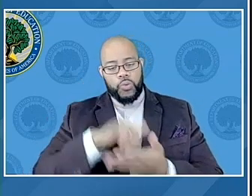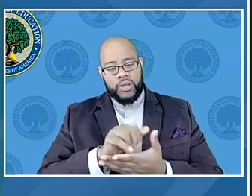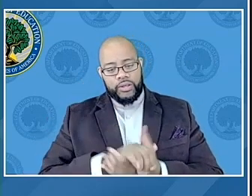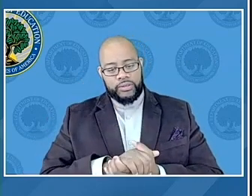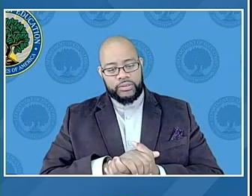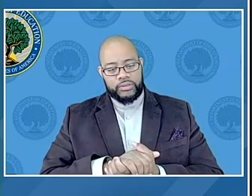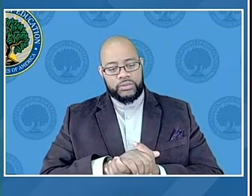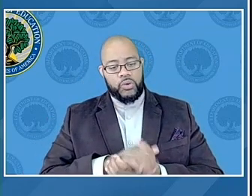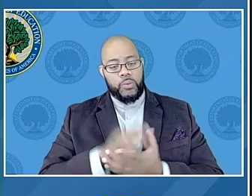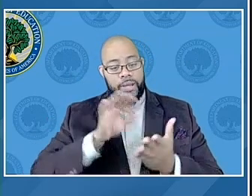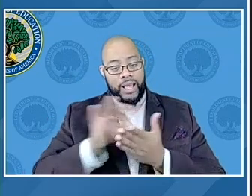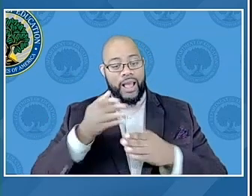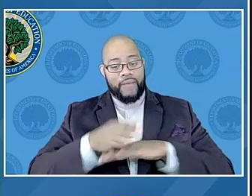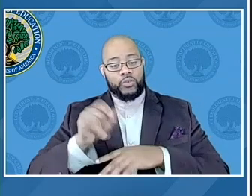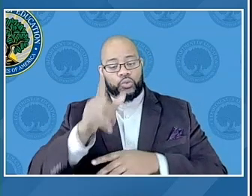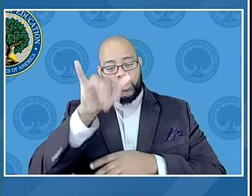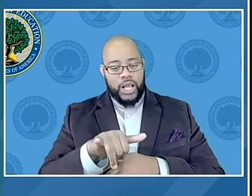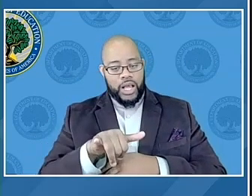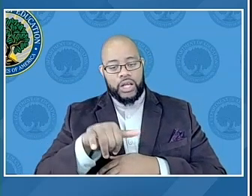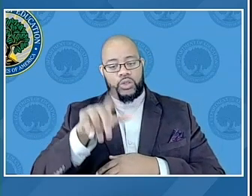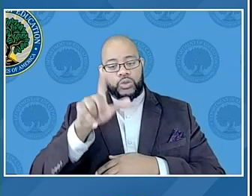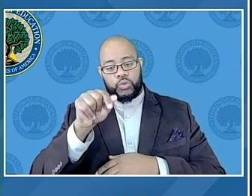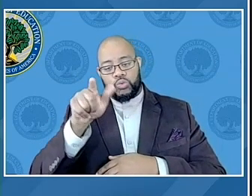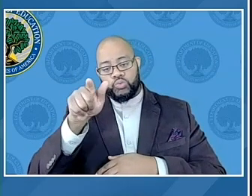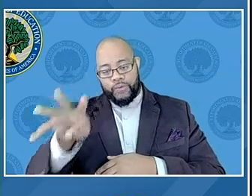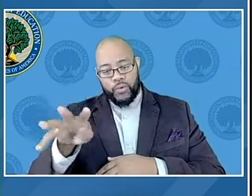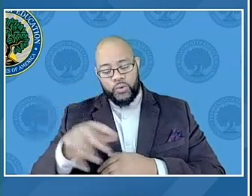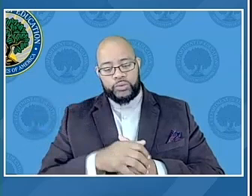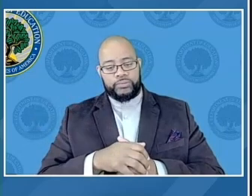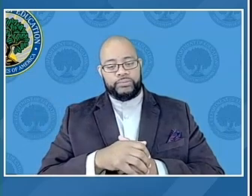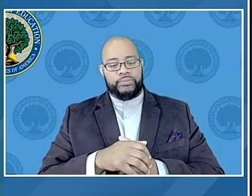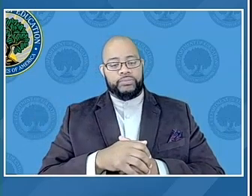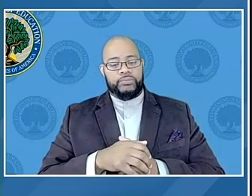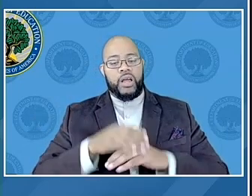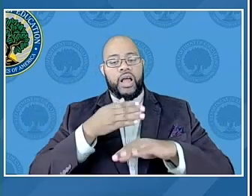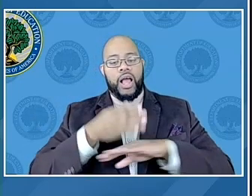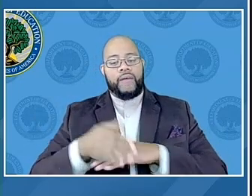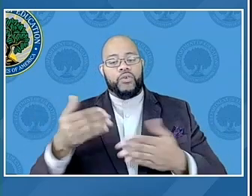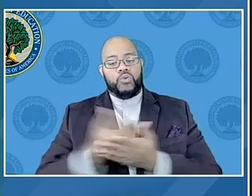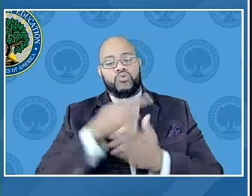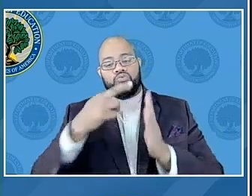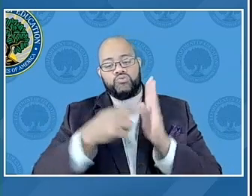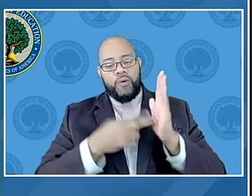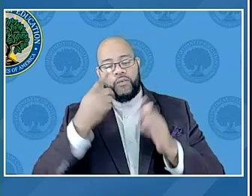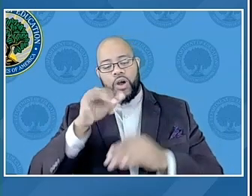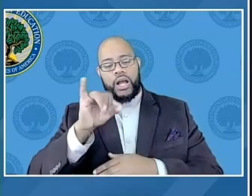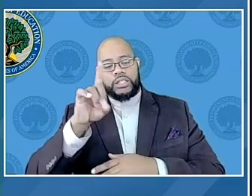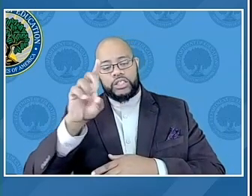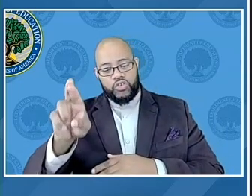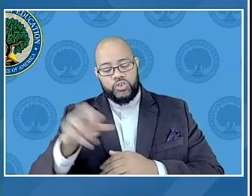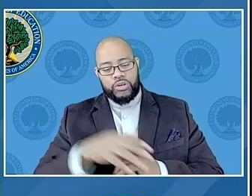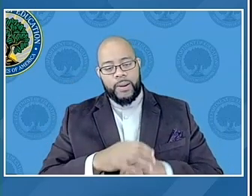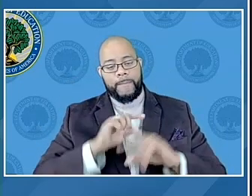after July 2024, after the new rules for IDR. But budget issues of not counting